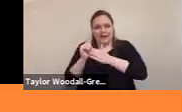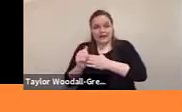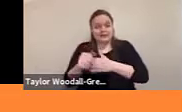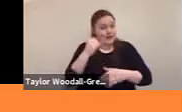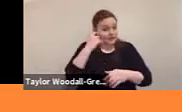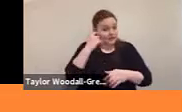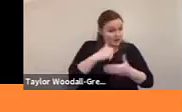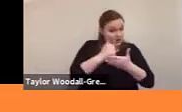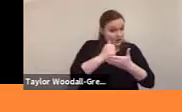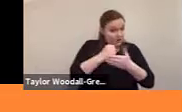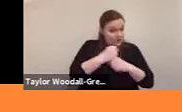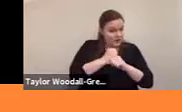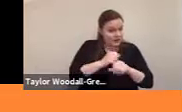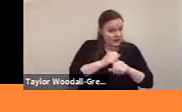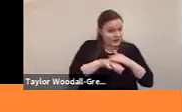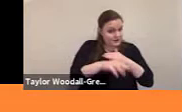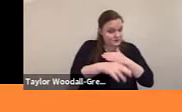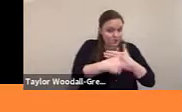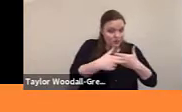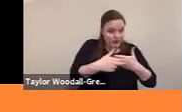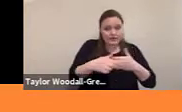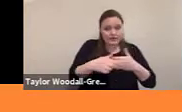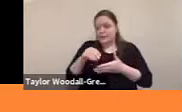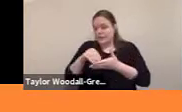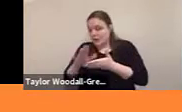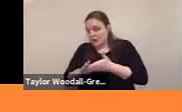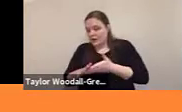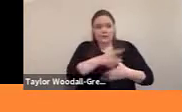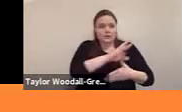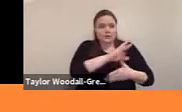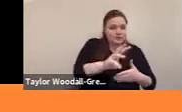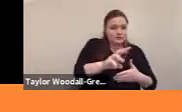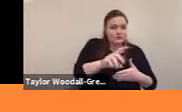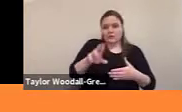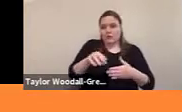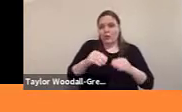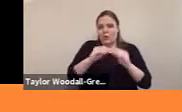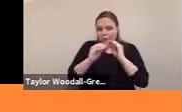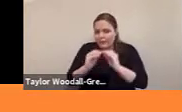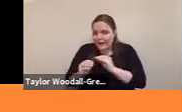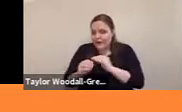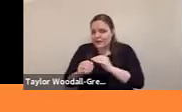documents or websites or with remediation, visit gratzergraphics.com.